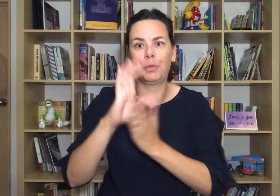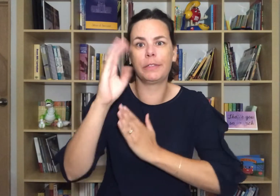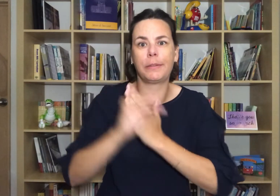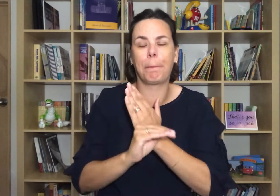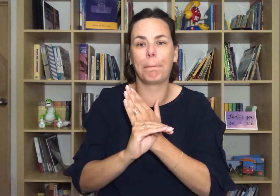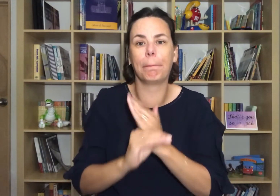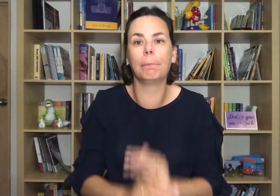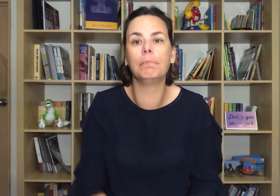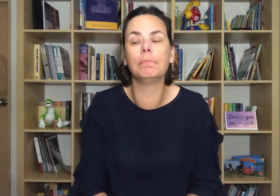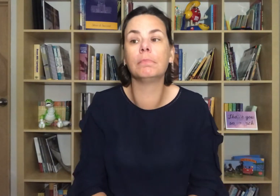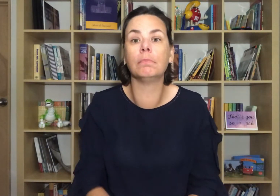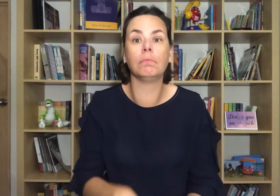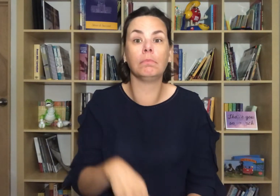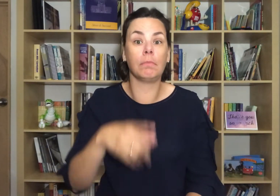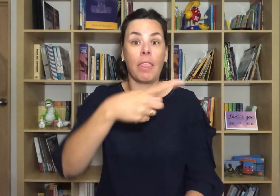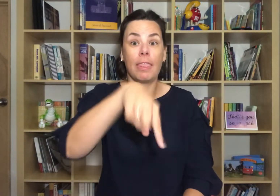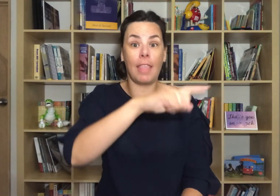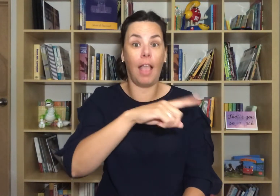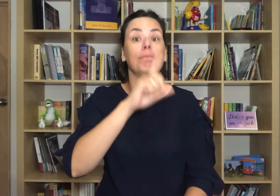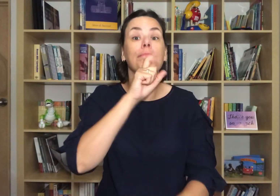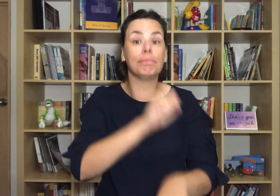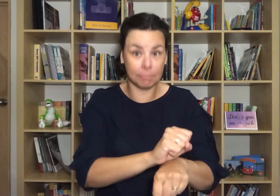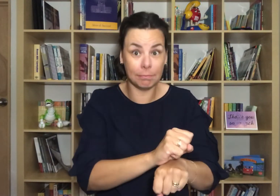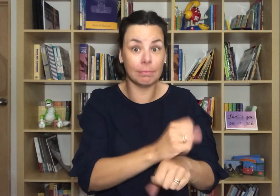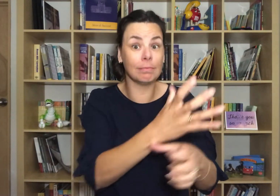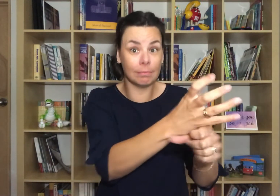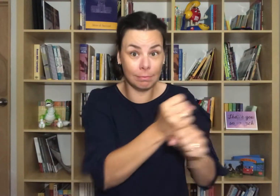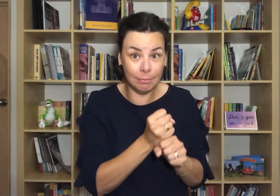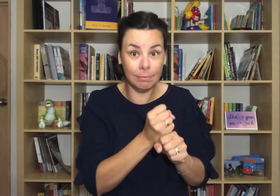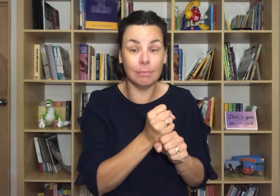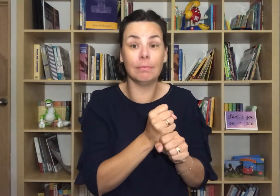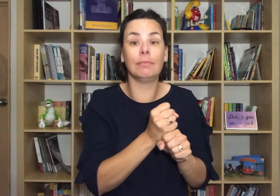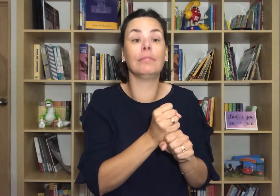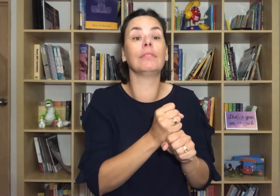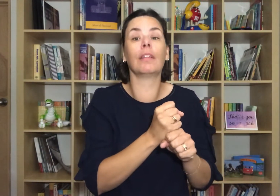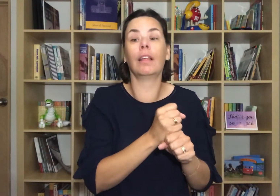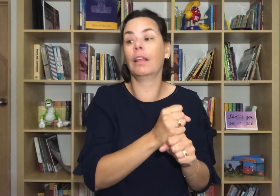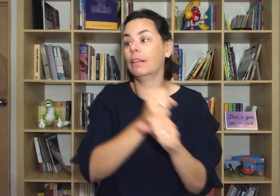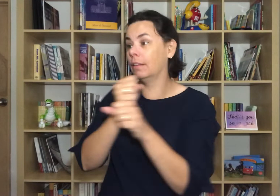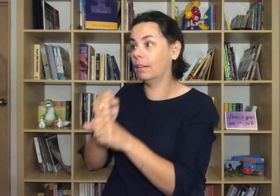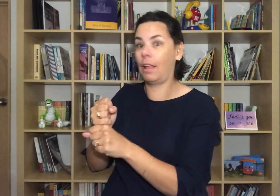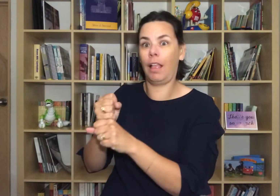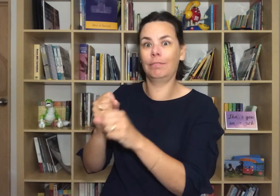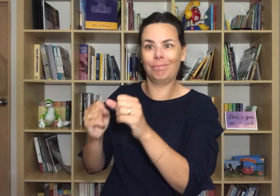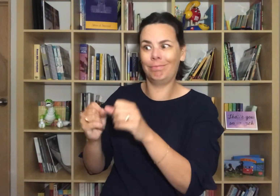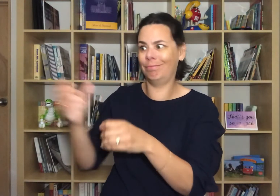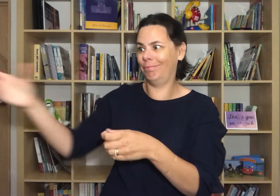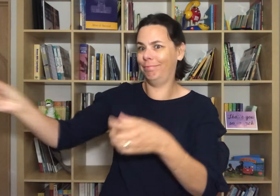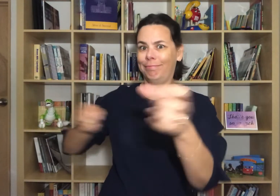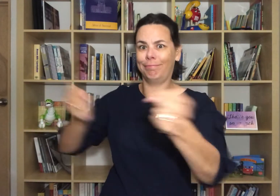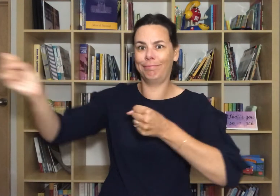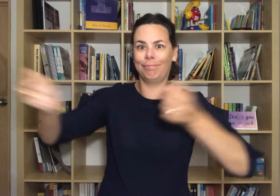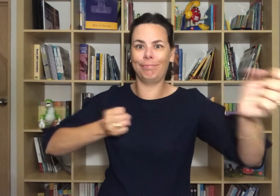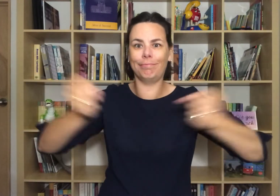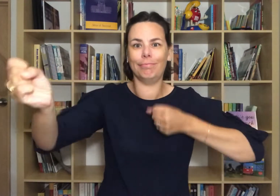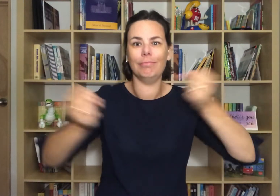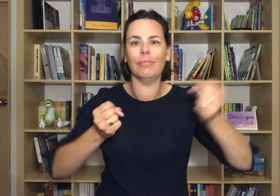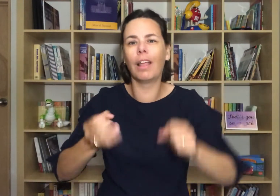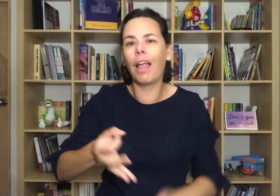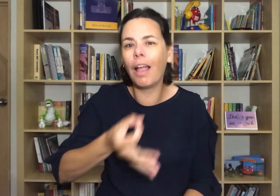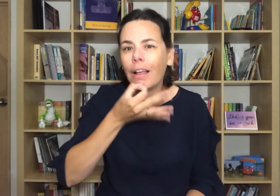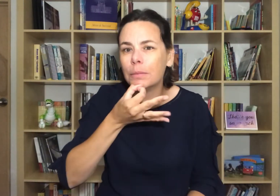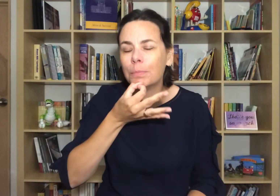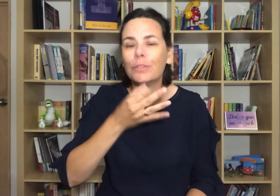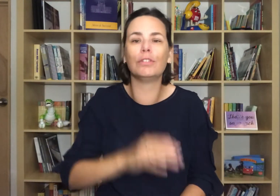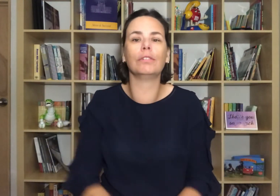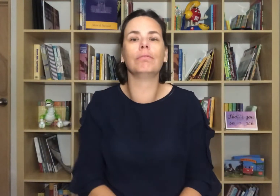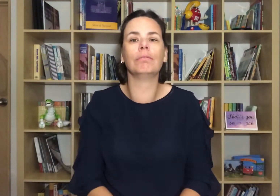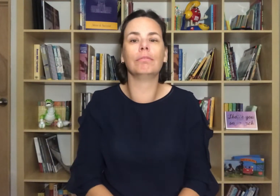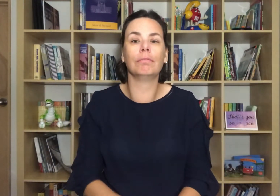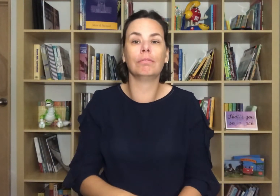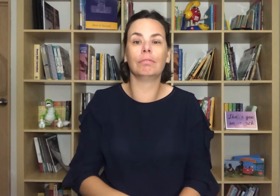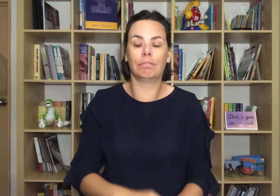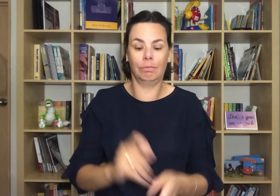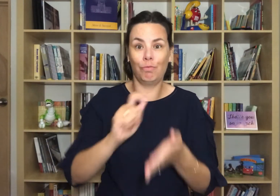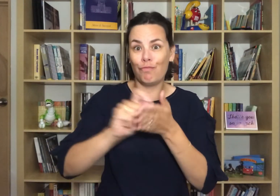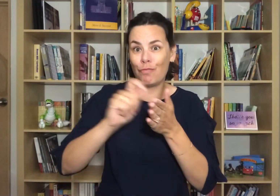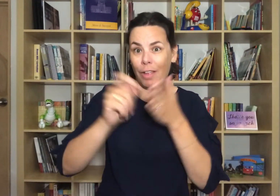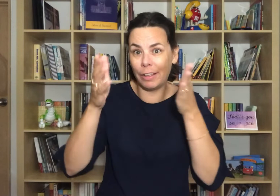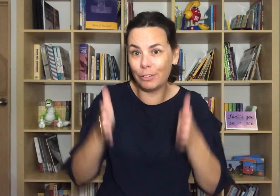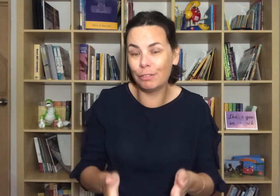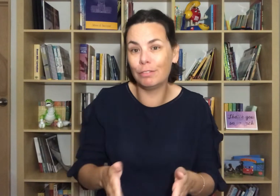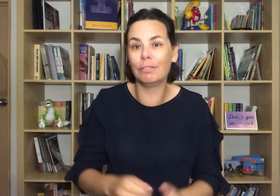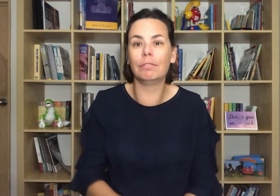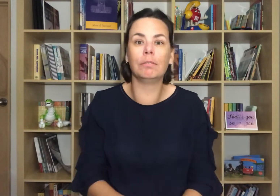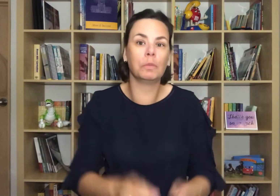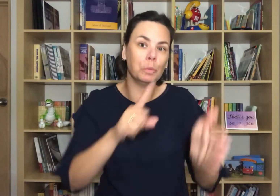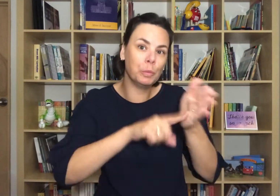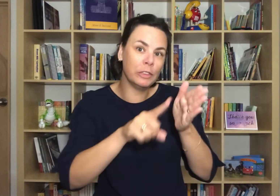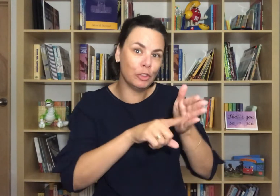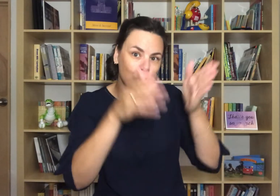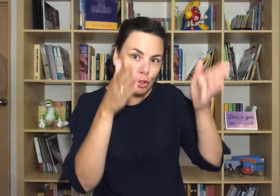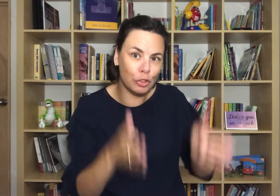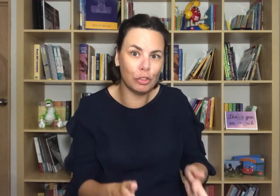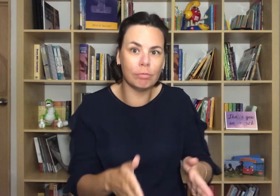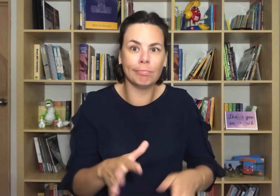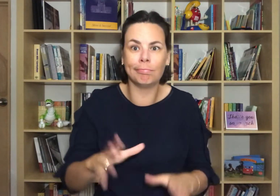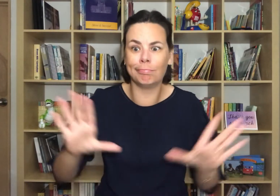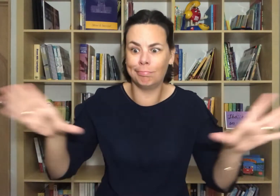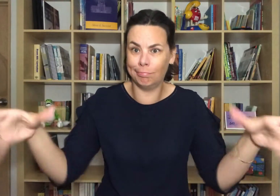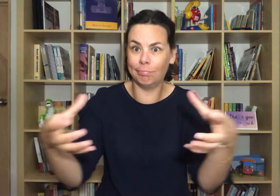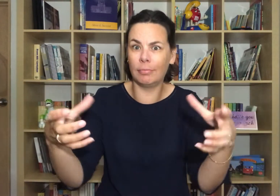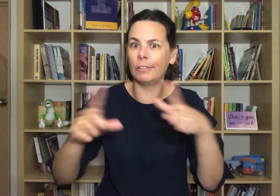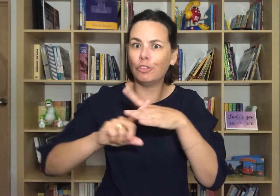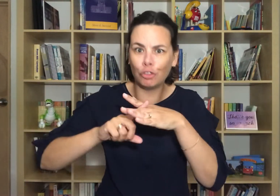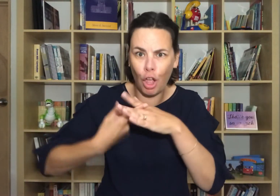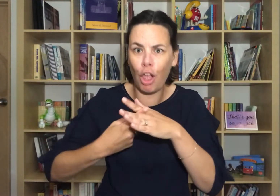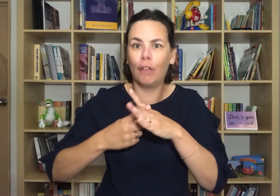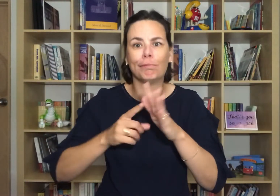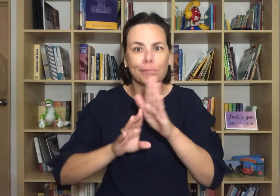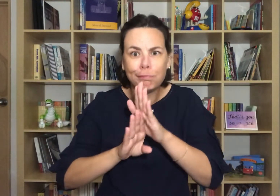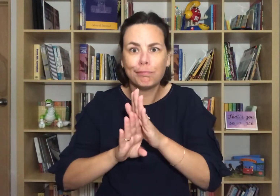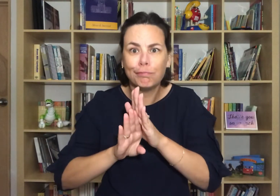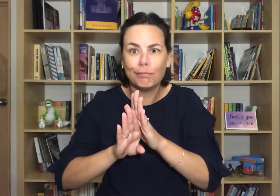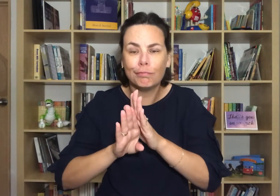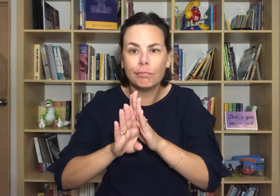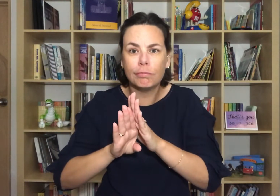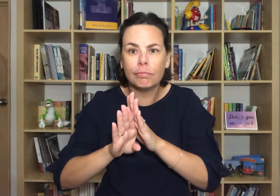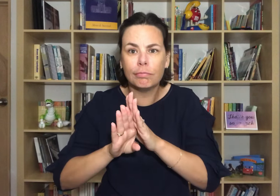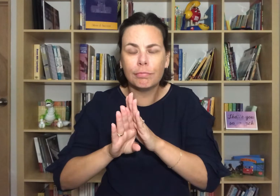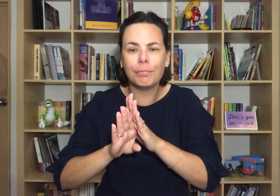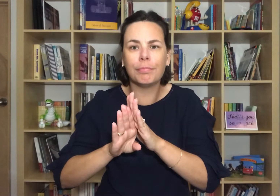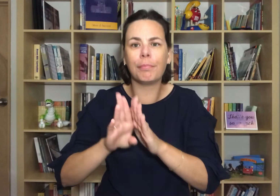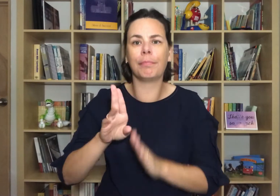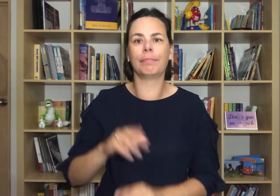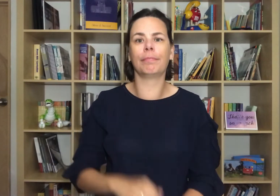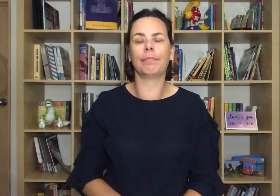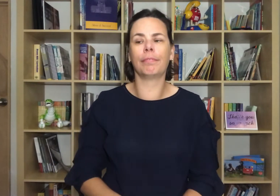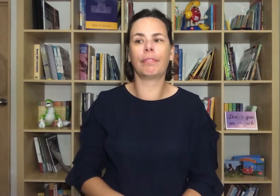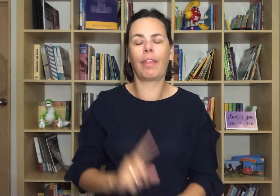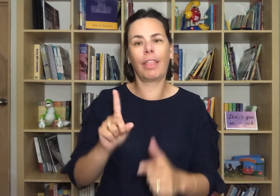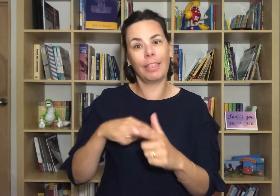curriculum and selected professional groups of experts, writers and researchers to develop the curriculum.